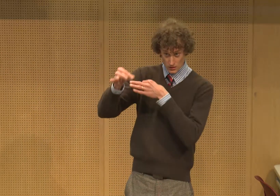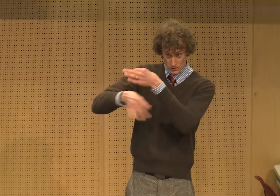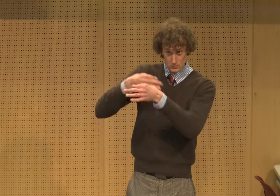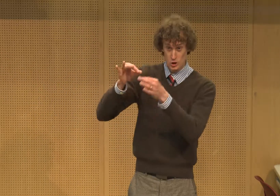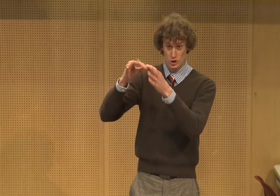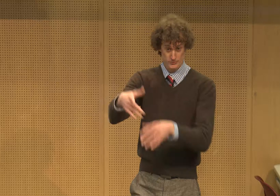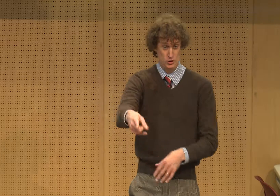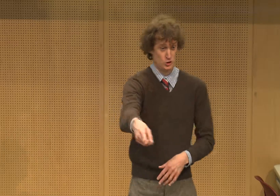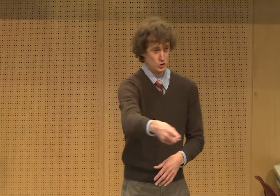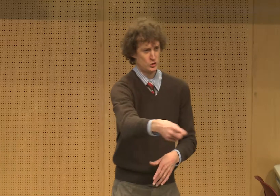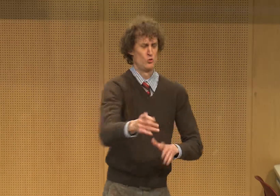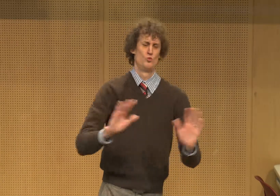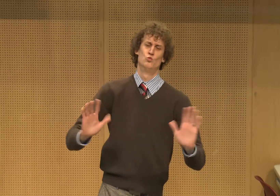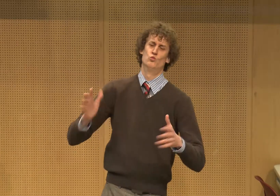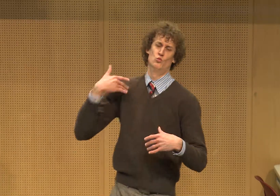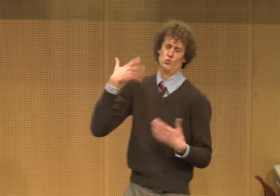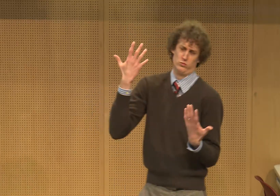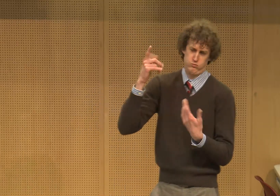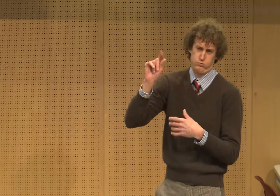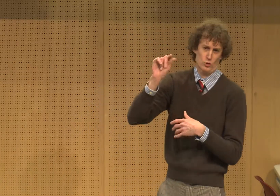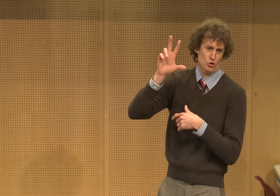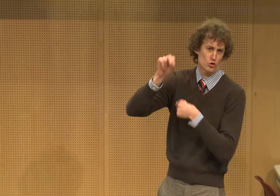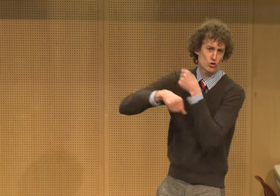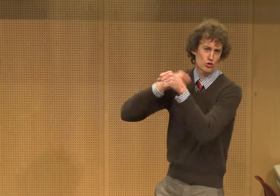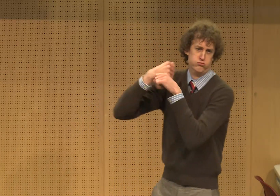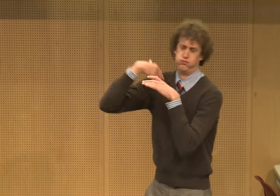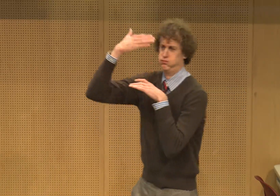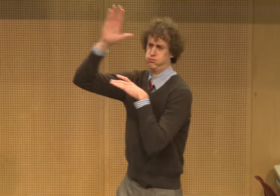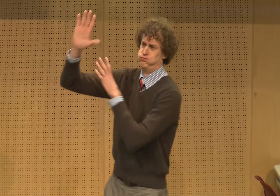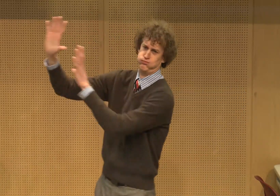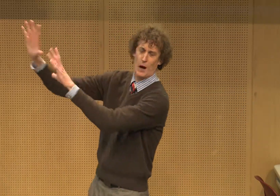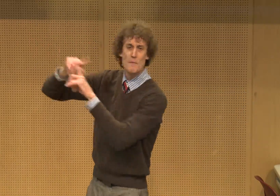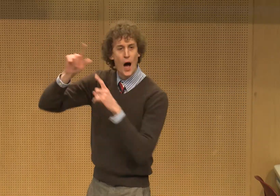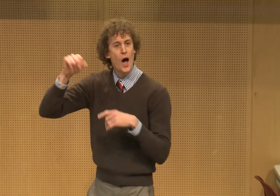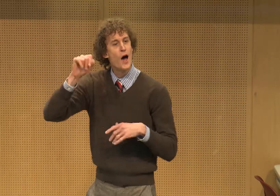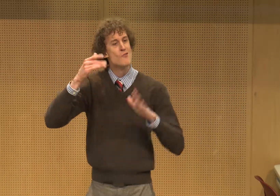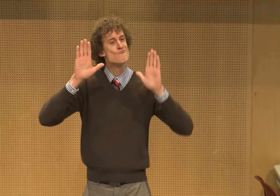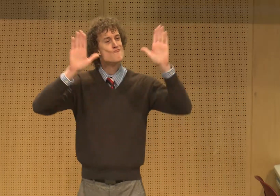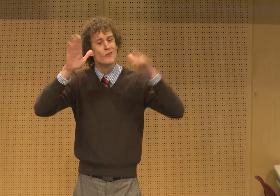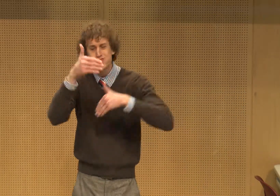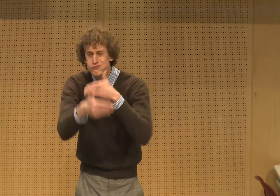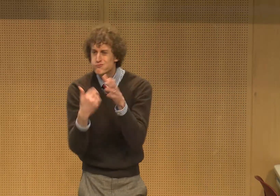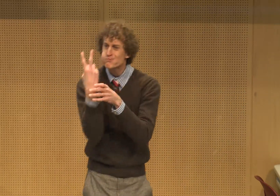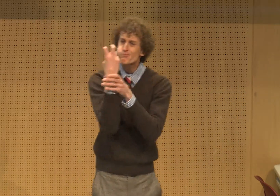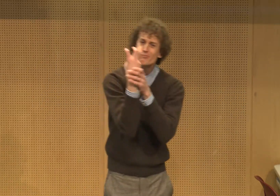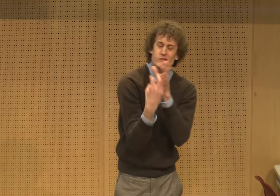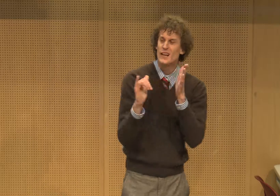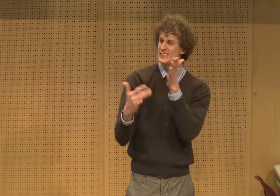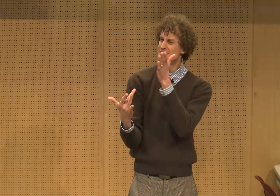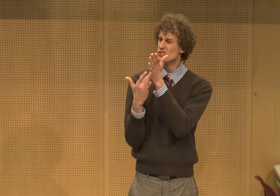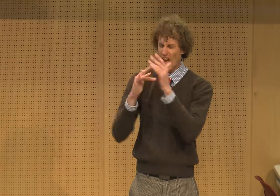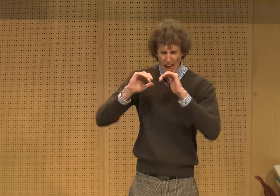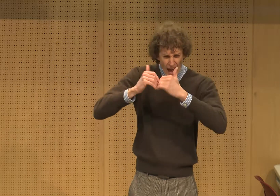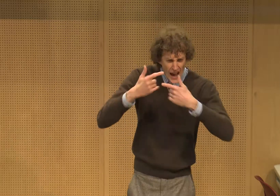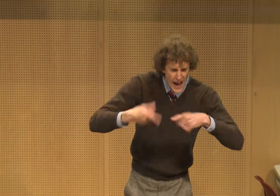And so we're not trying to replace the interpreters. I mean, 20 or 30 years in the future, we don't know,